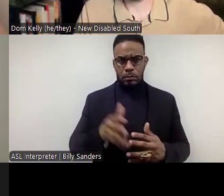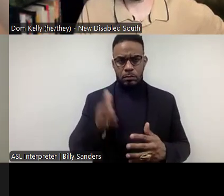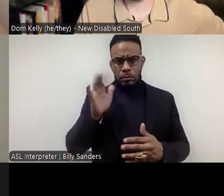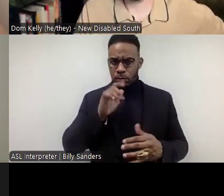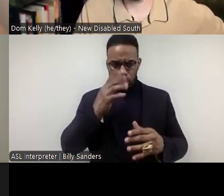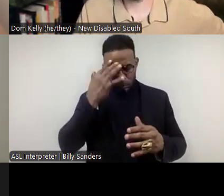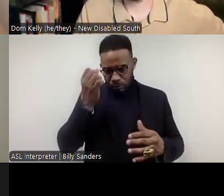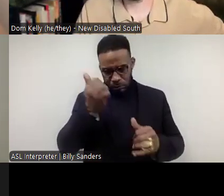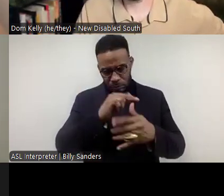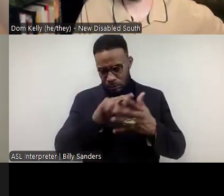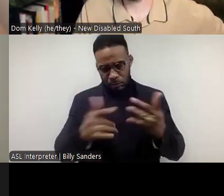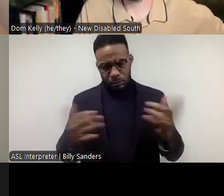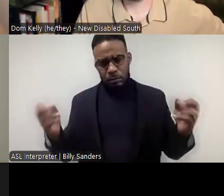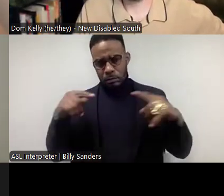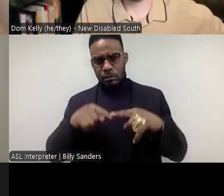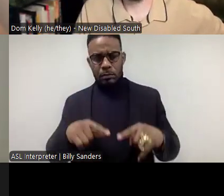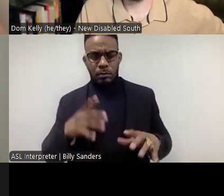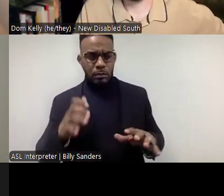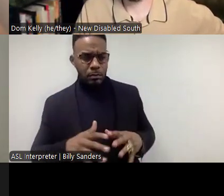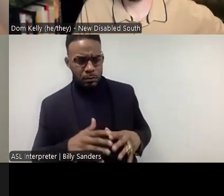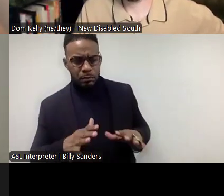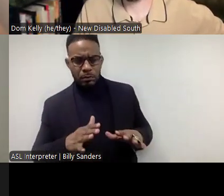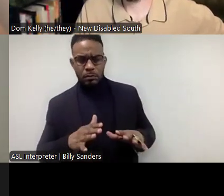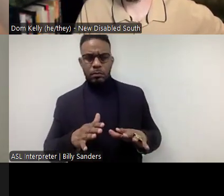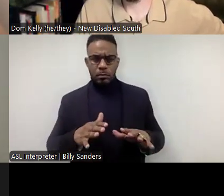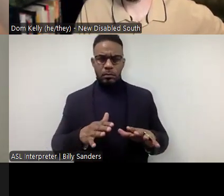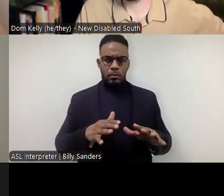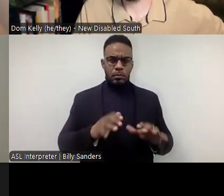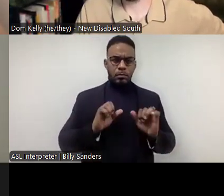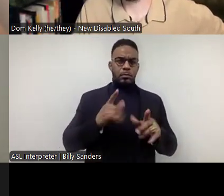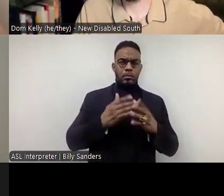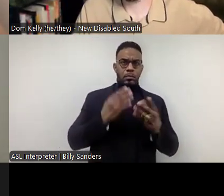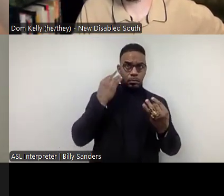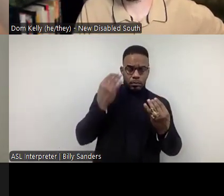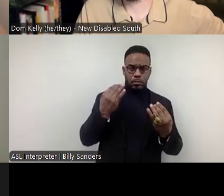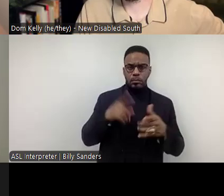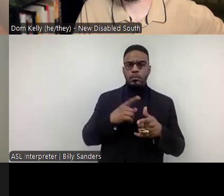trenches from our own spaces and movements? Also speakers, you don't have to memorize all these. I can come back to them